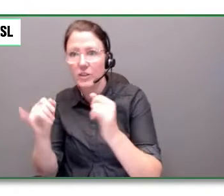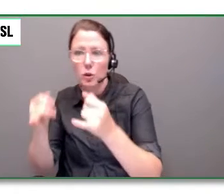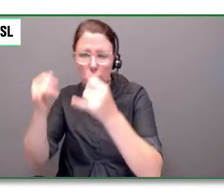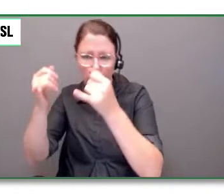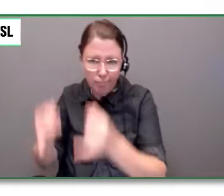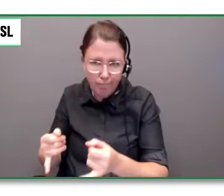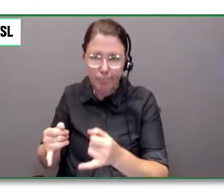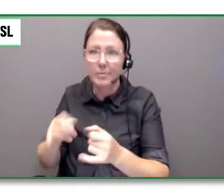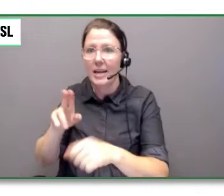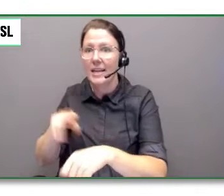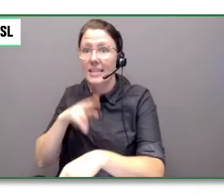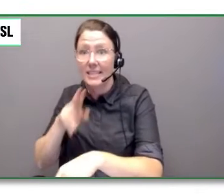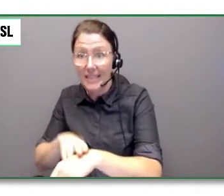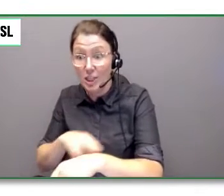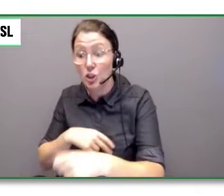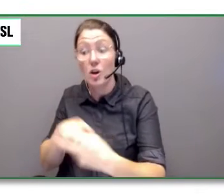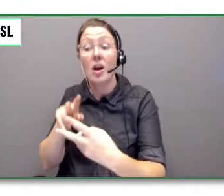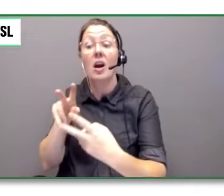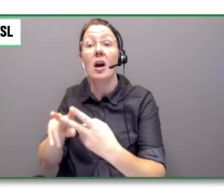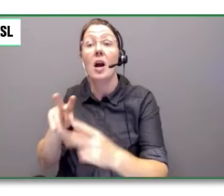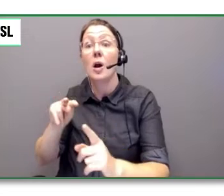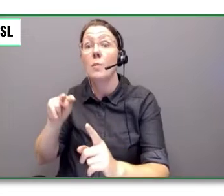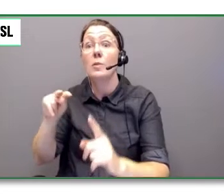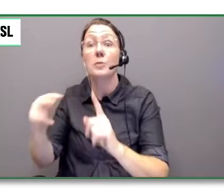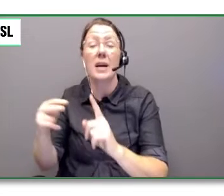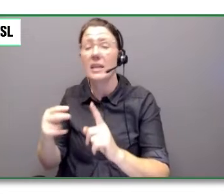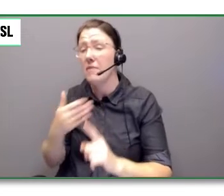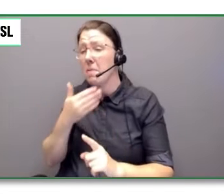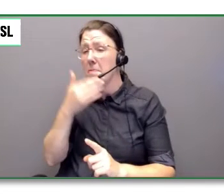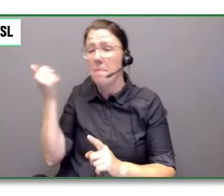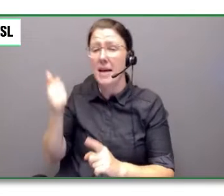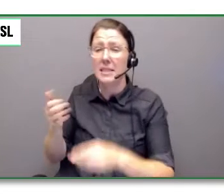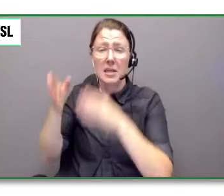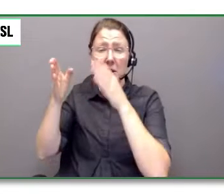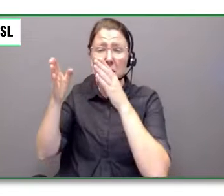is he who in the midst of the crowd keeps with this independence of solitude."